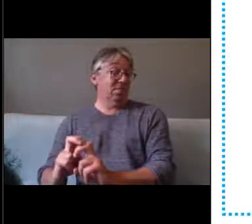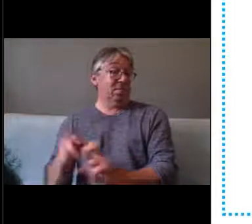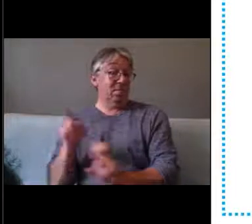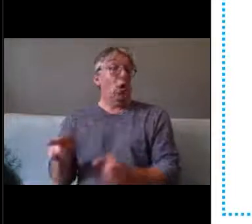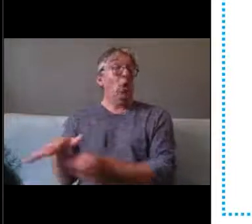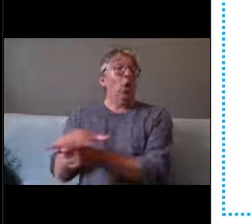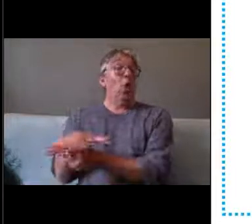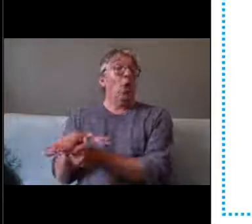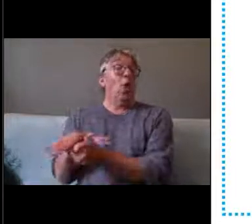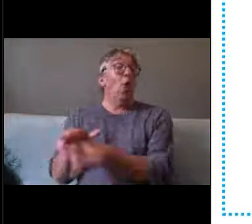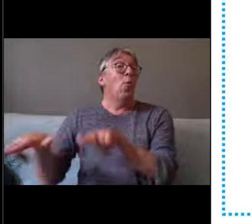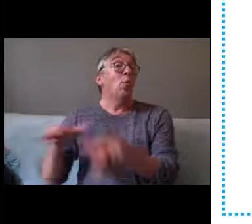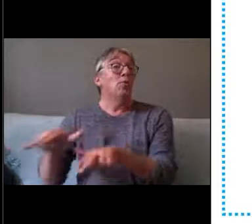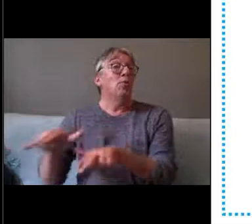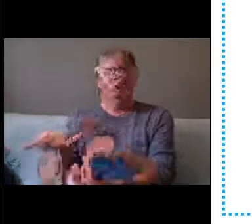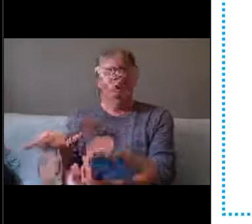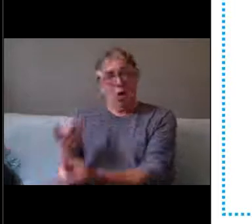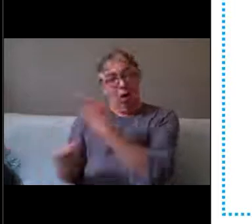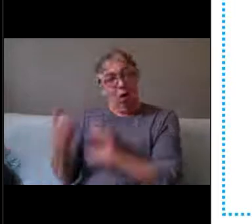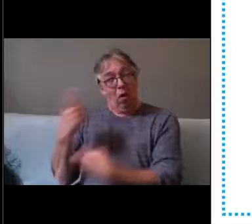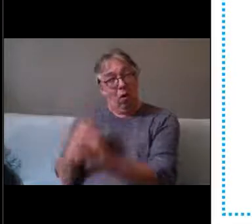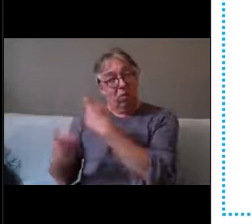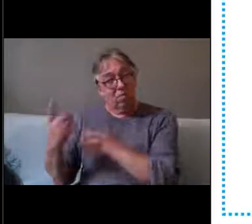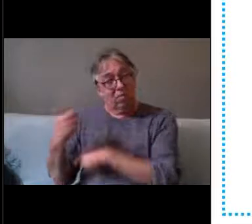Feedback and learning informs future project design.